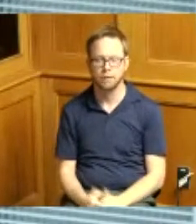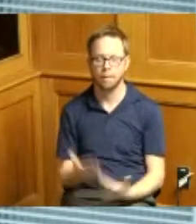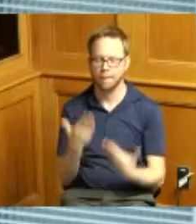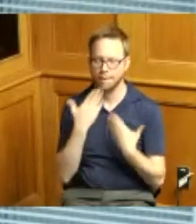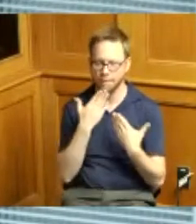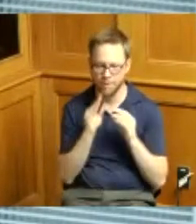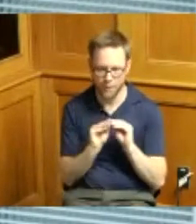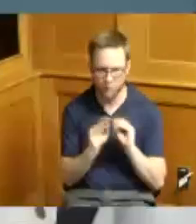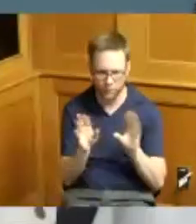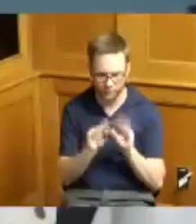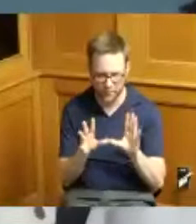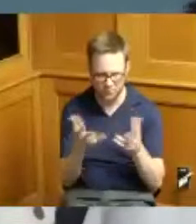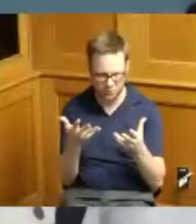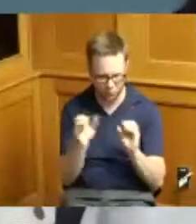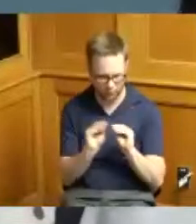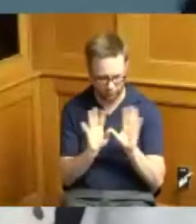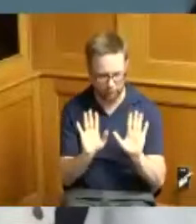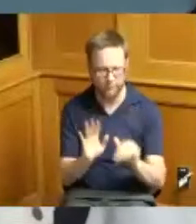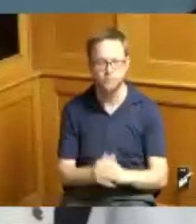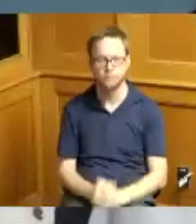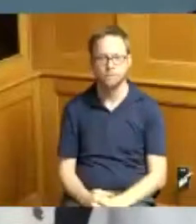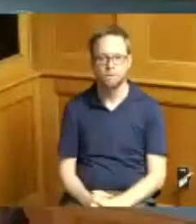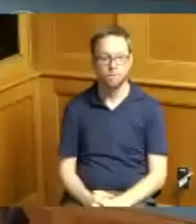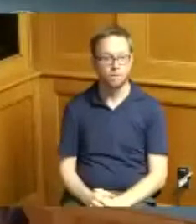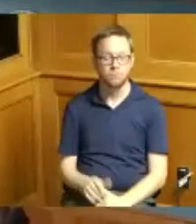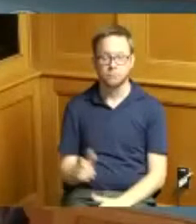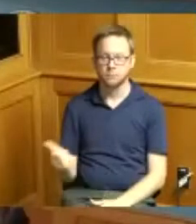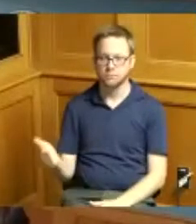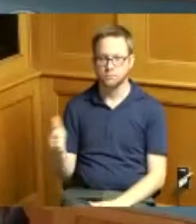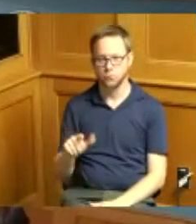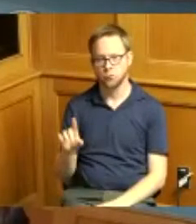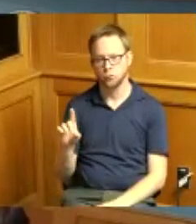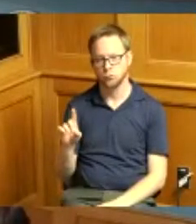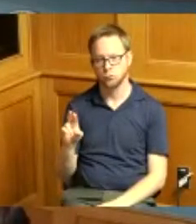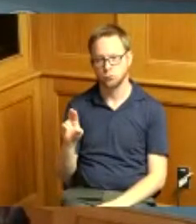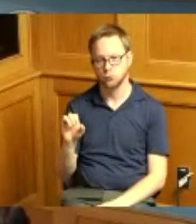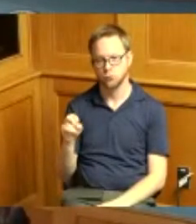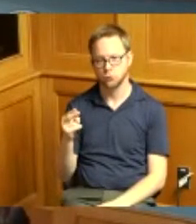just wanted to get understand thank you Commissioner house thank you thanks Lisa